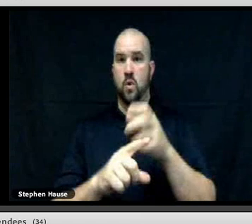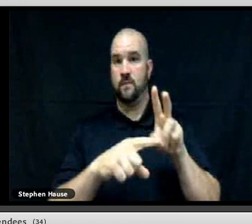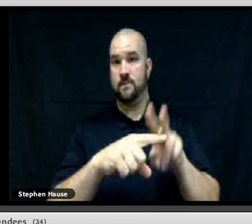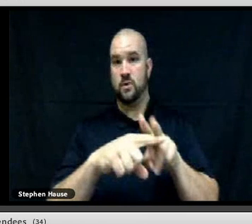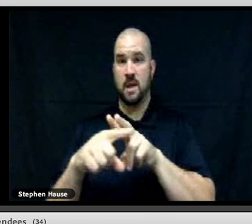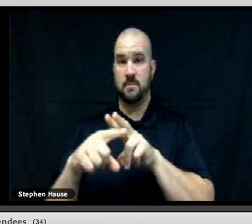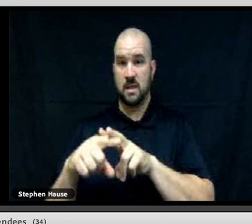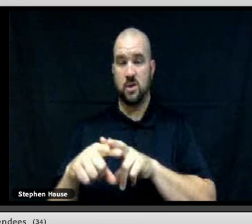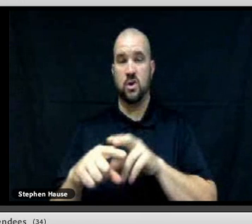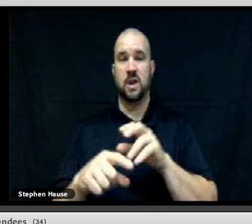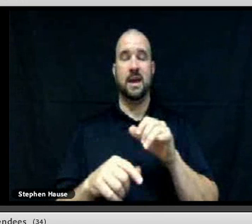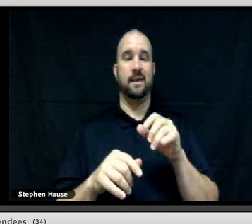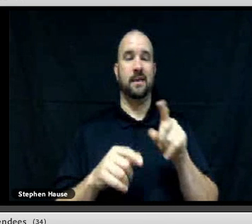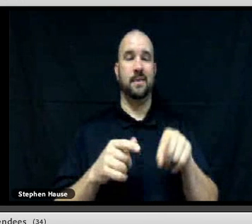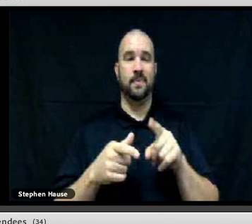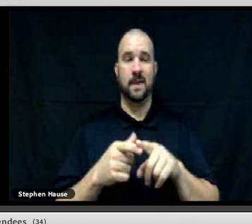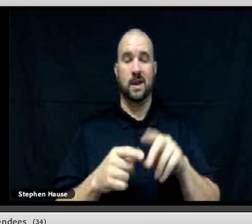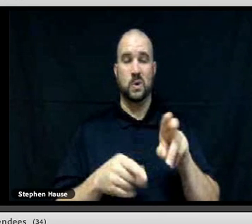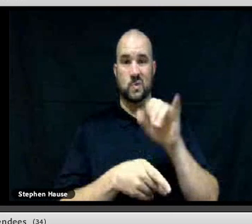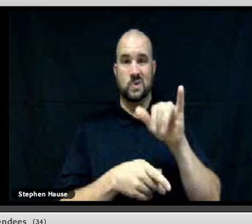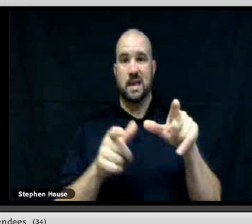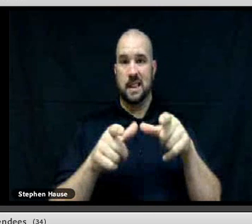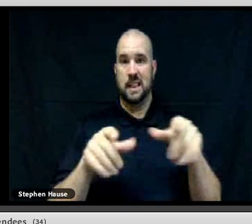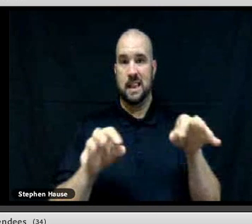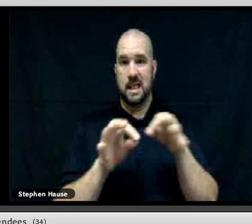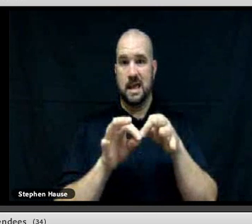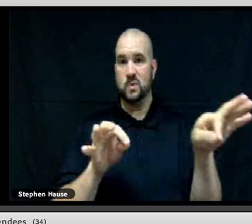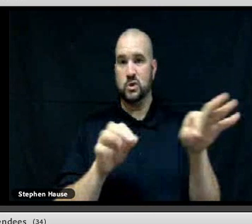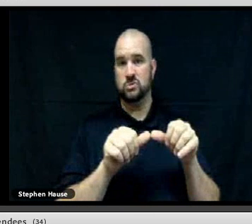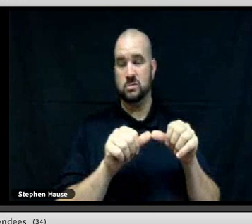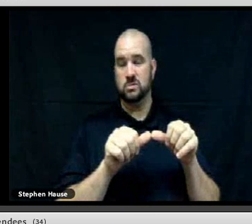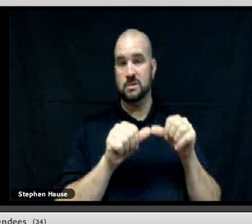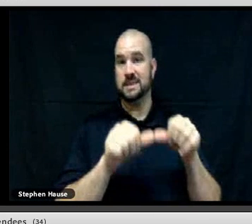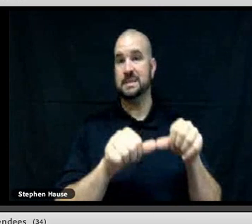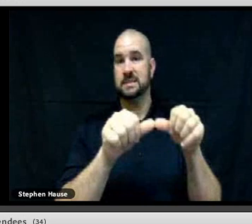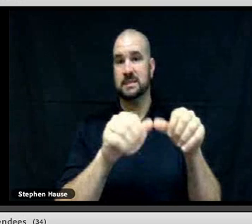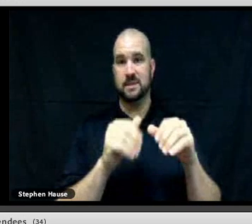so that someone knows to search for that specific thing.